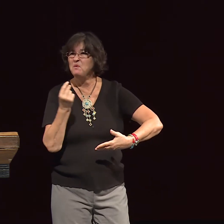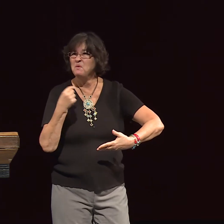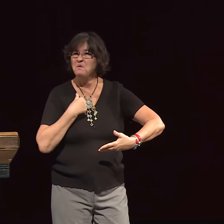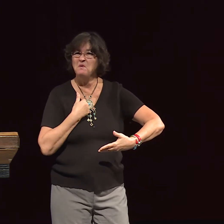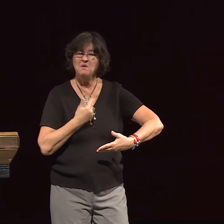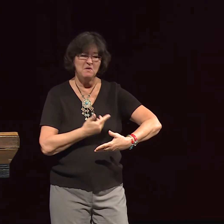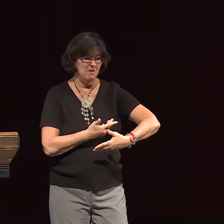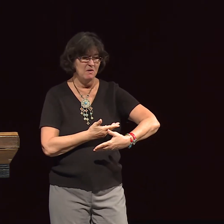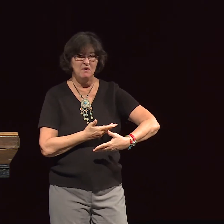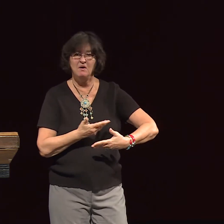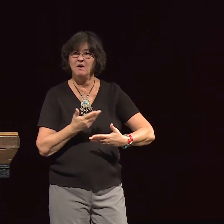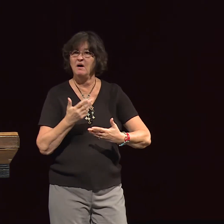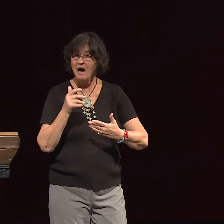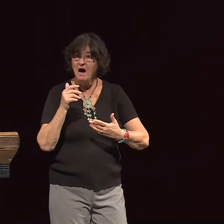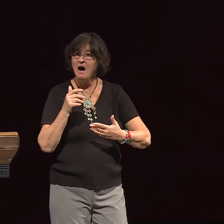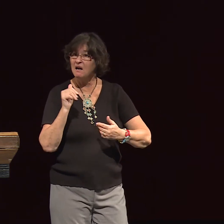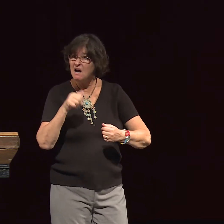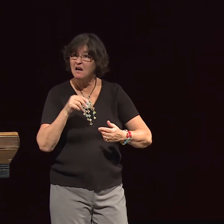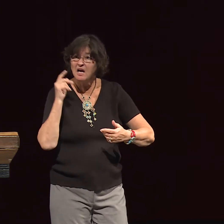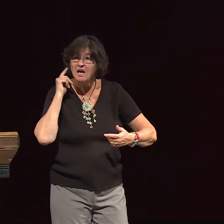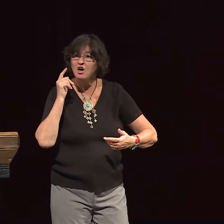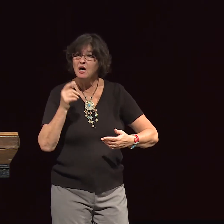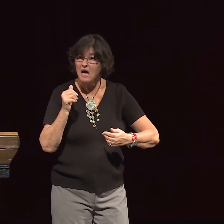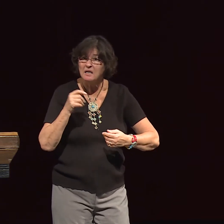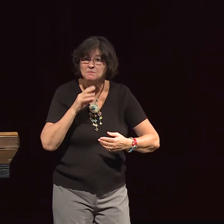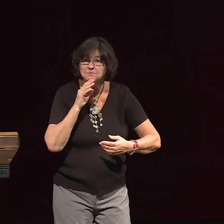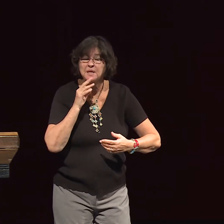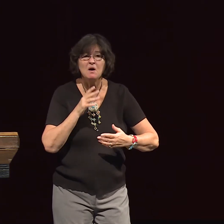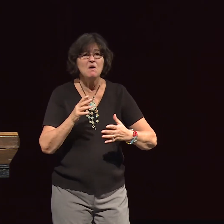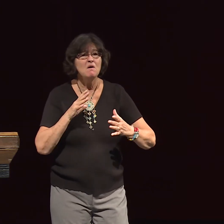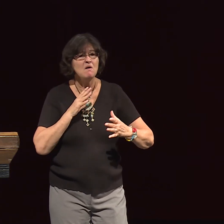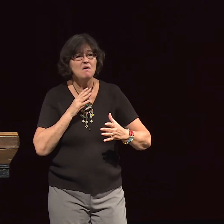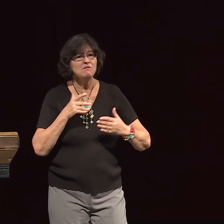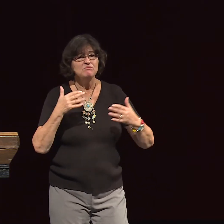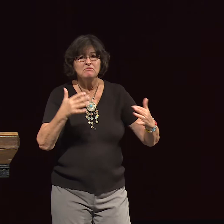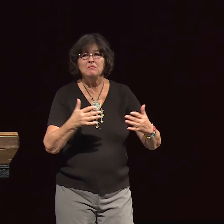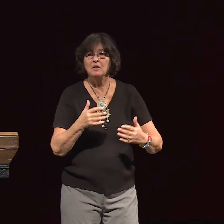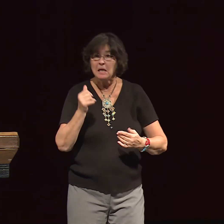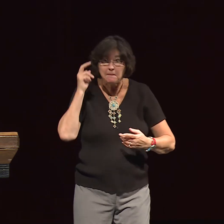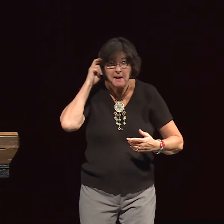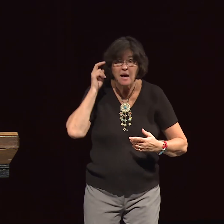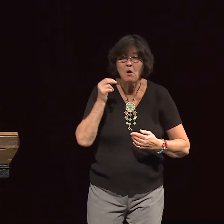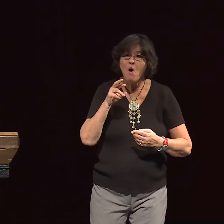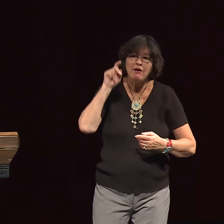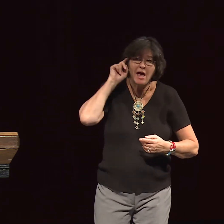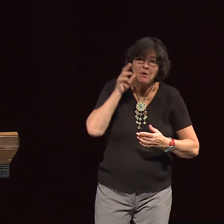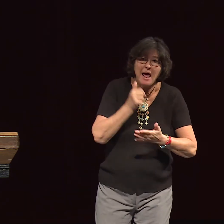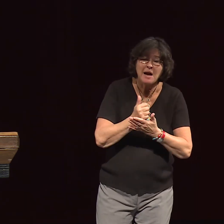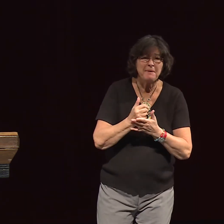that they are now taking care of. So they think, "Well, I want them to be just like me."